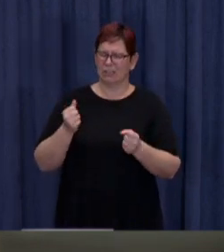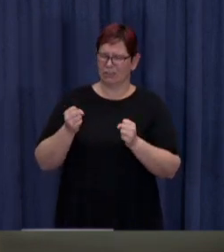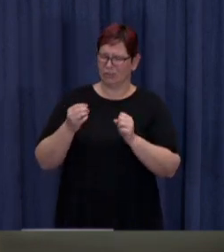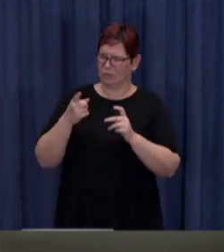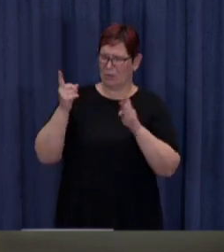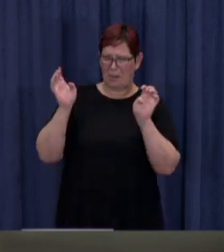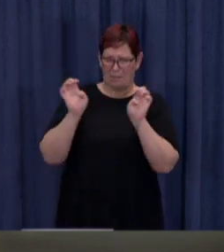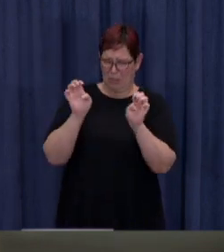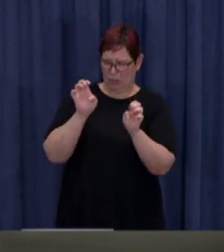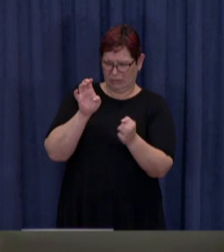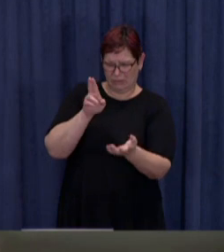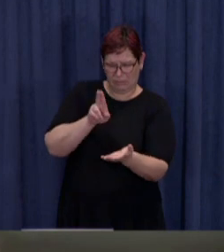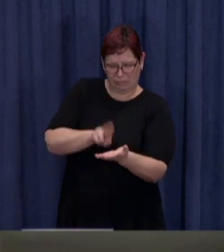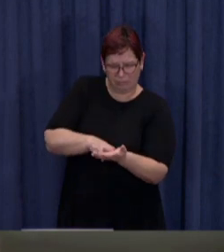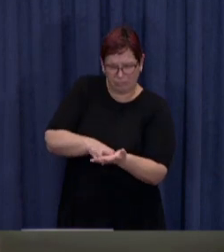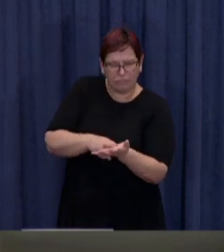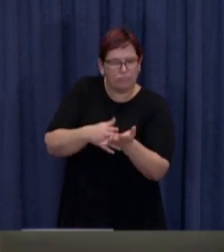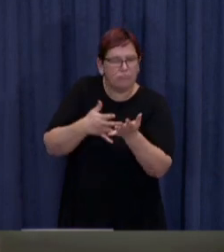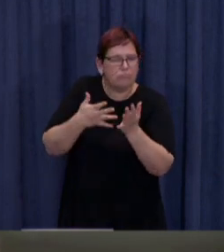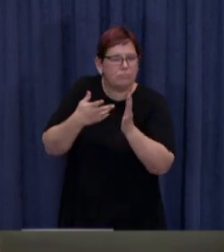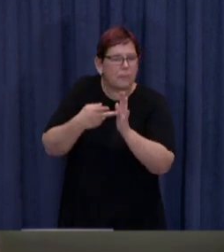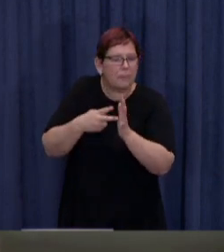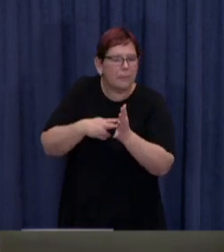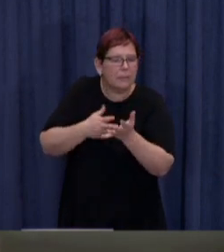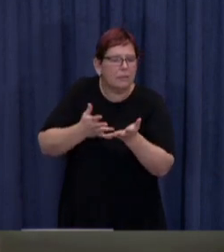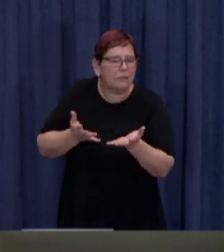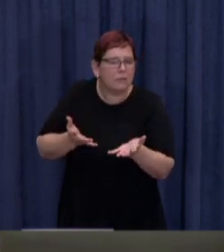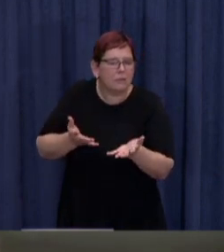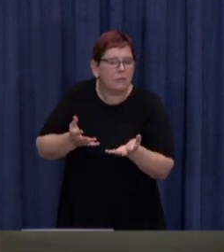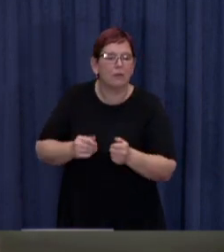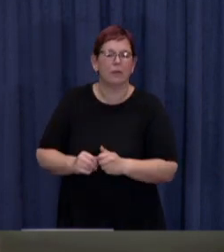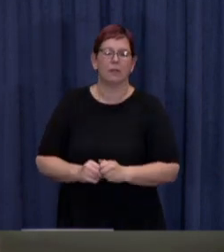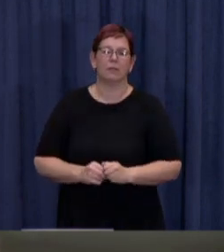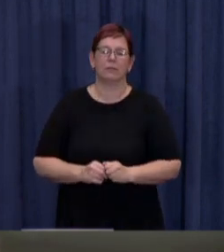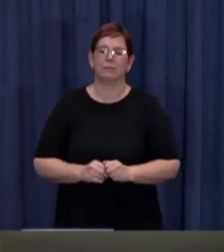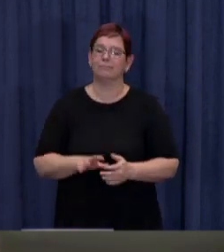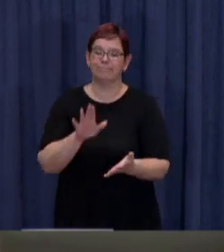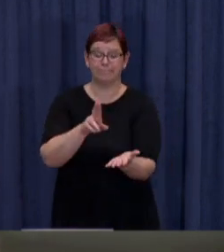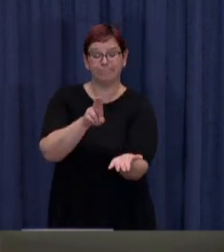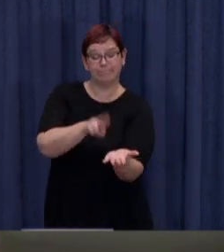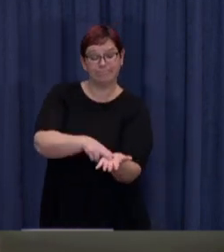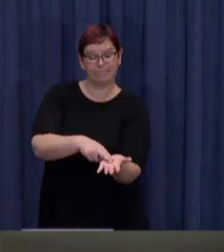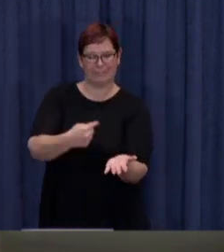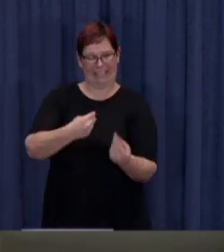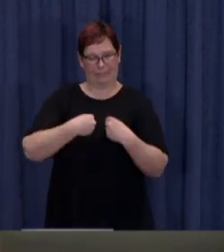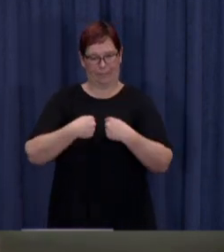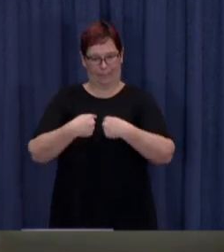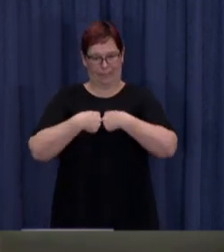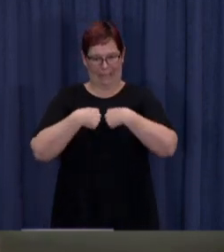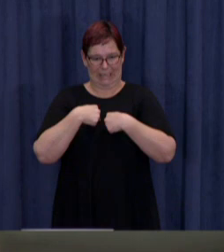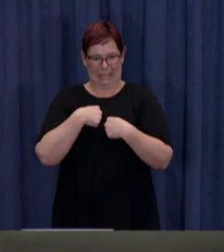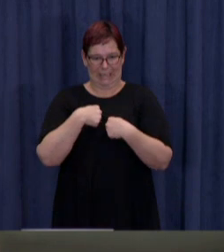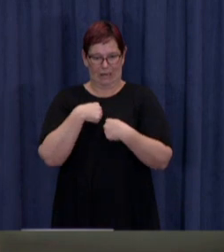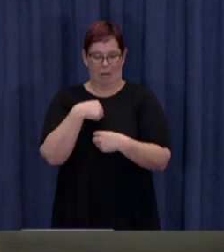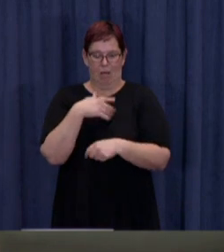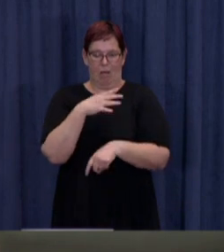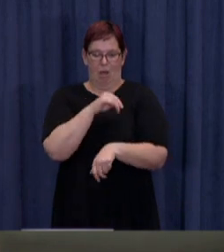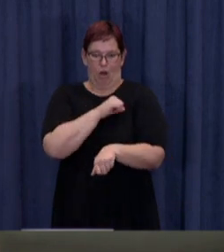anything that the City Council could do so in other words it doesn't expand city authorities into areas that we don't have jurisdictions so the Province